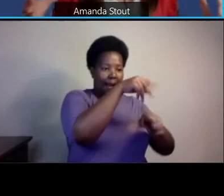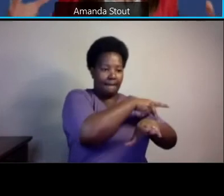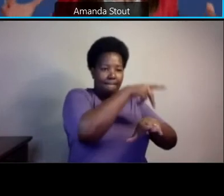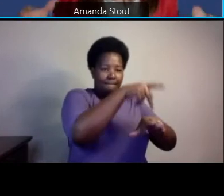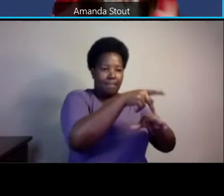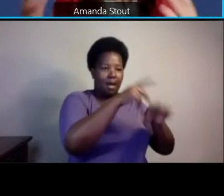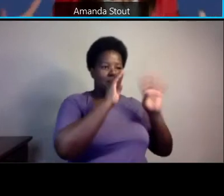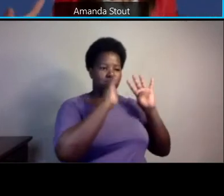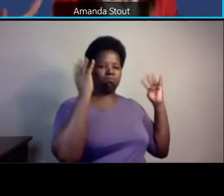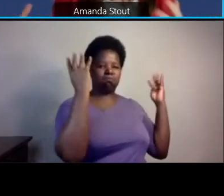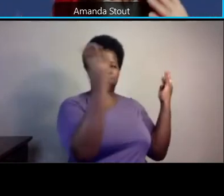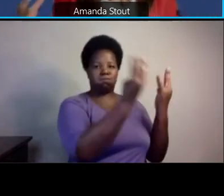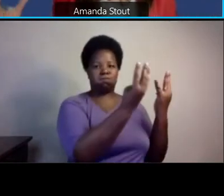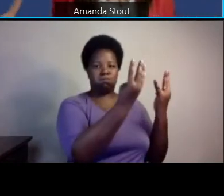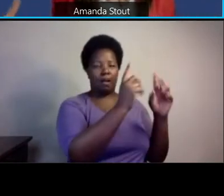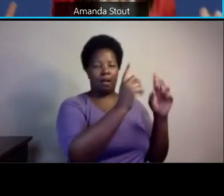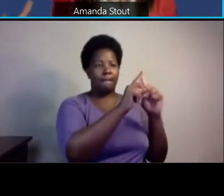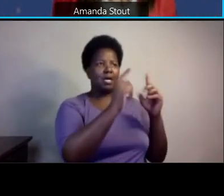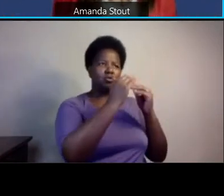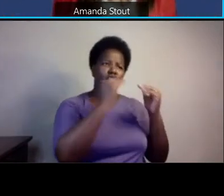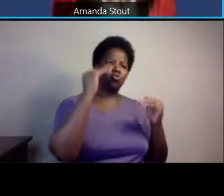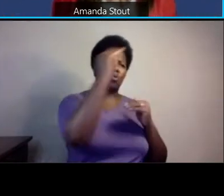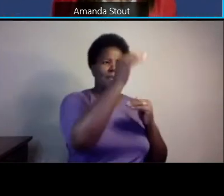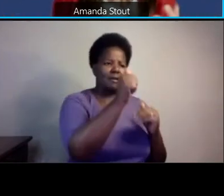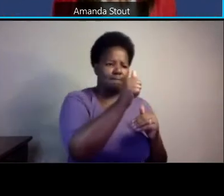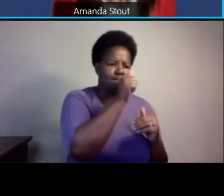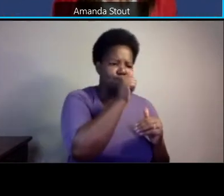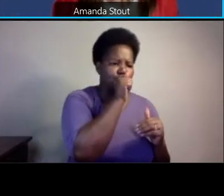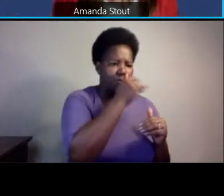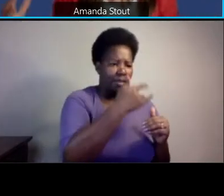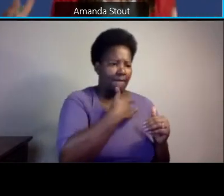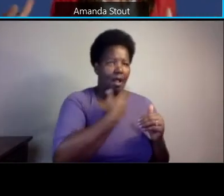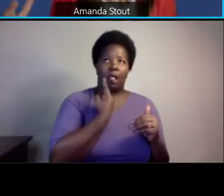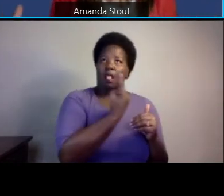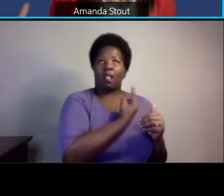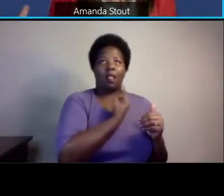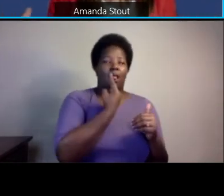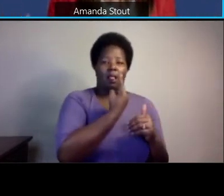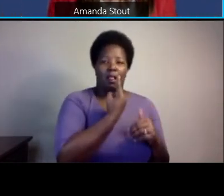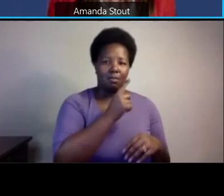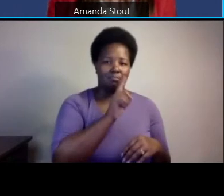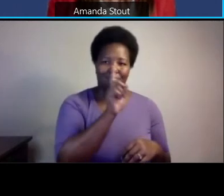too much privacy that you feel you know isolated and um you know from from a security